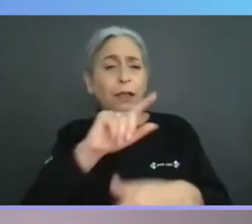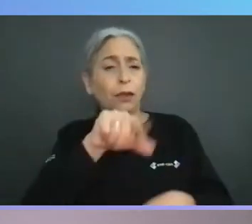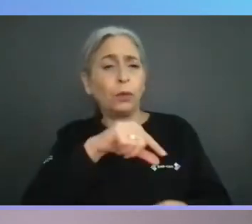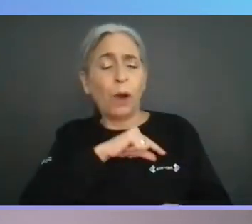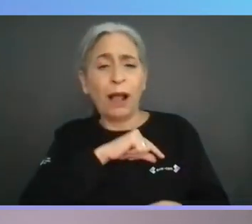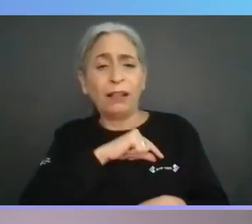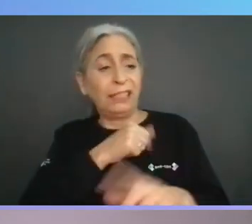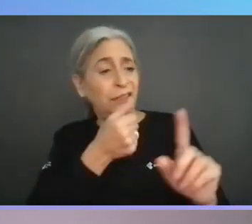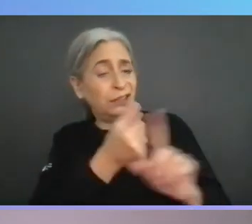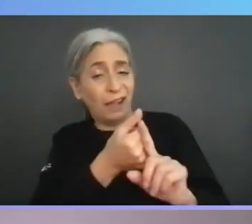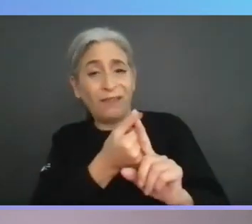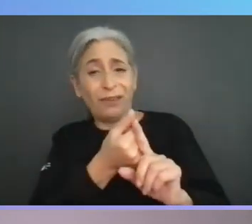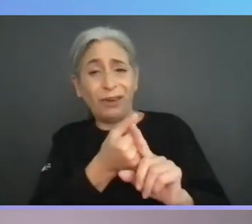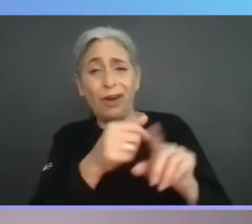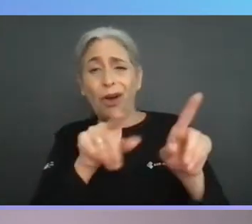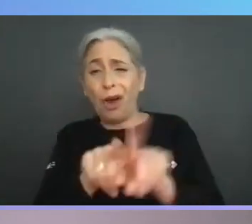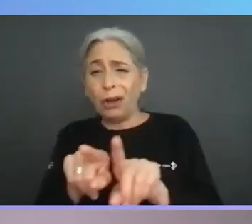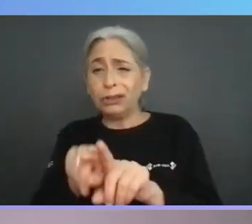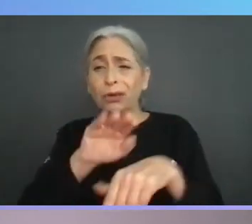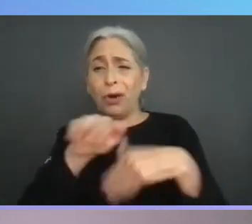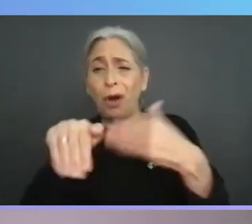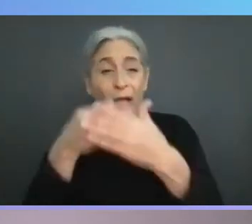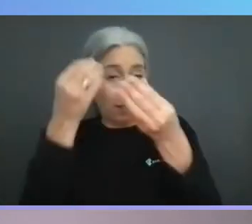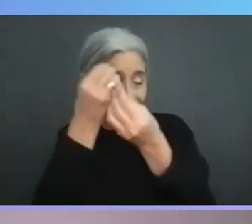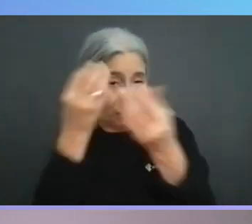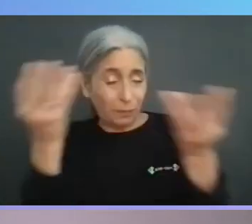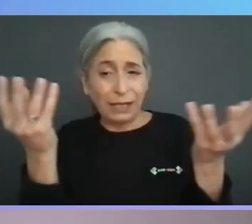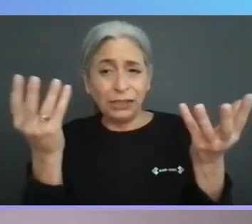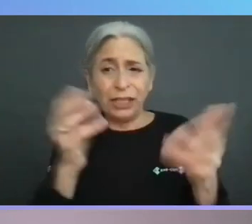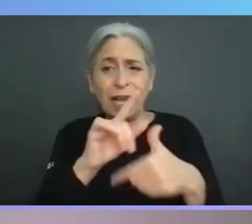well as all of that detailed information about the content